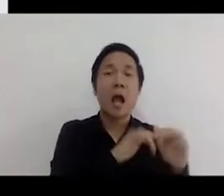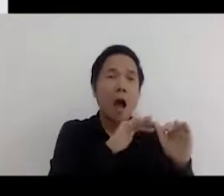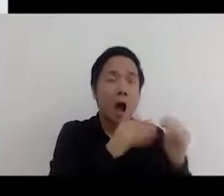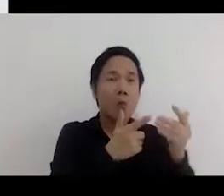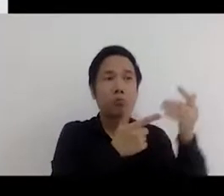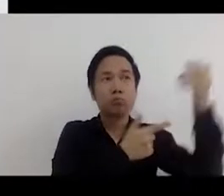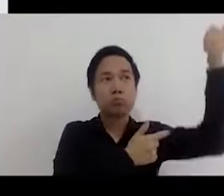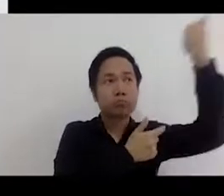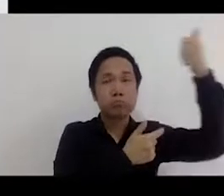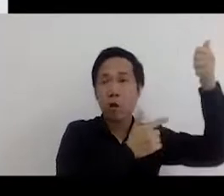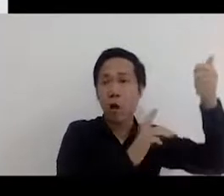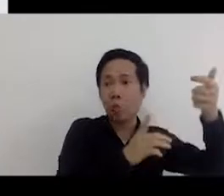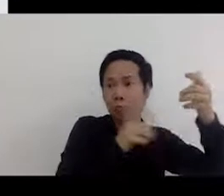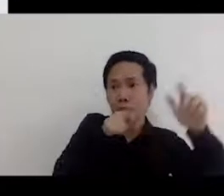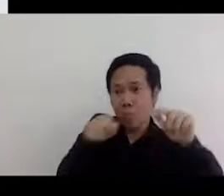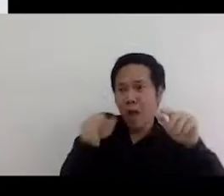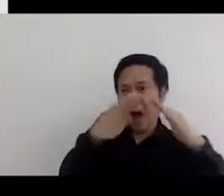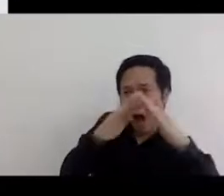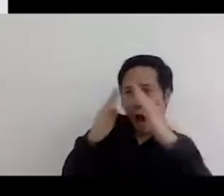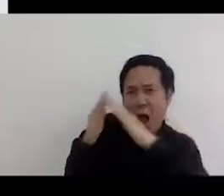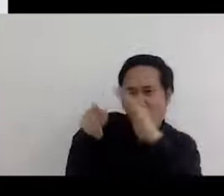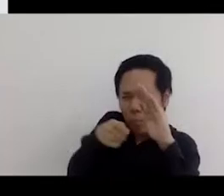The group shared government orders, details of local nodal officers,